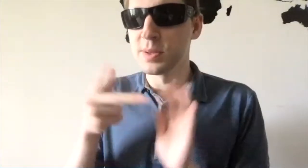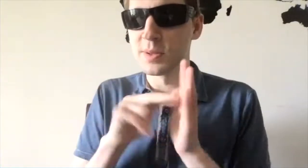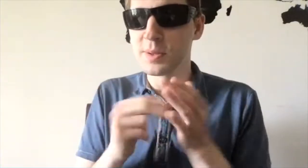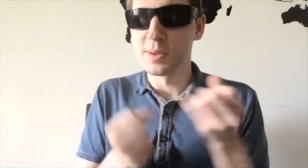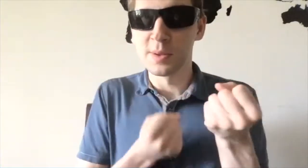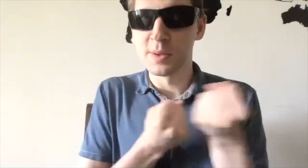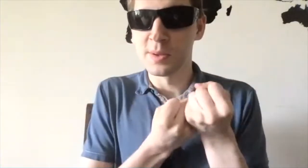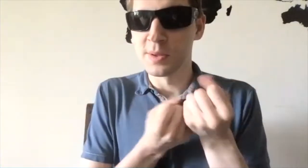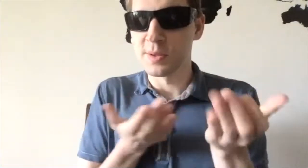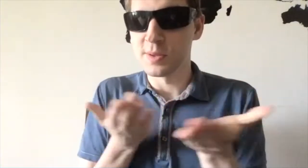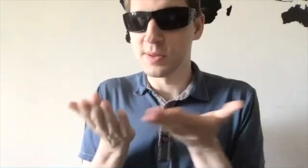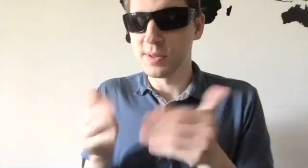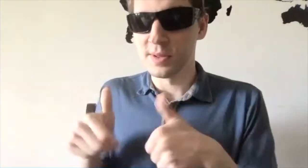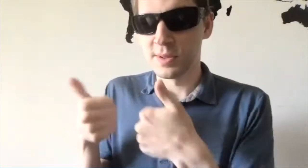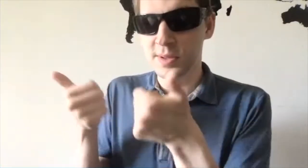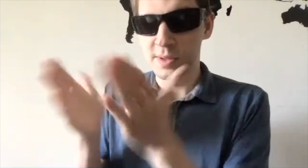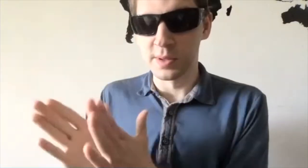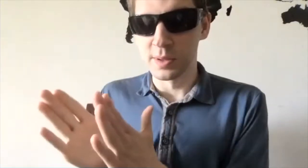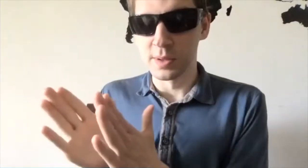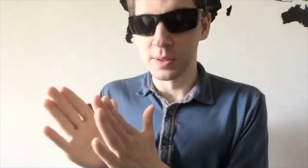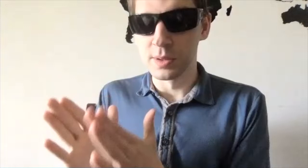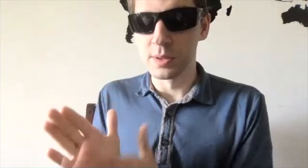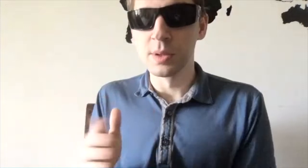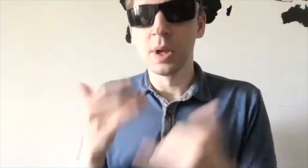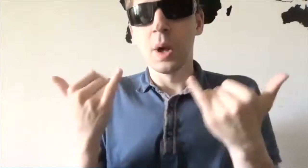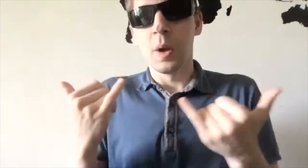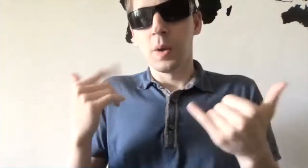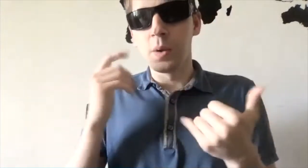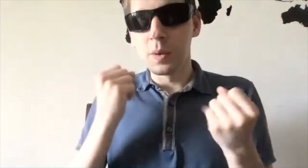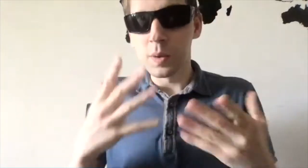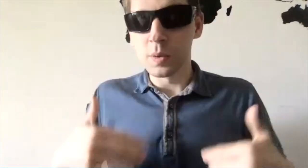(Jason) Yes. So an SSP is a support service provider.